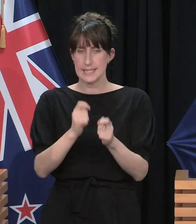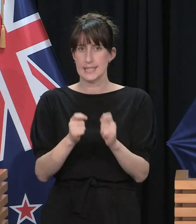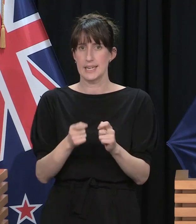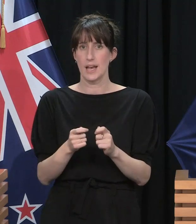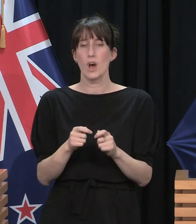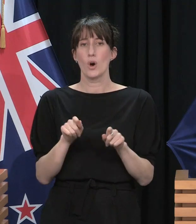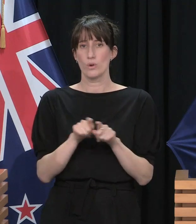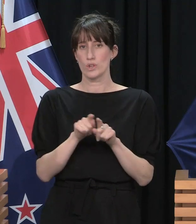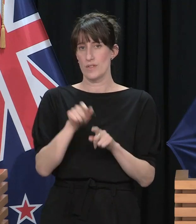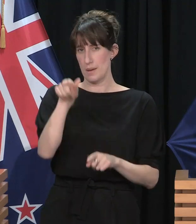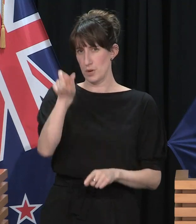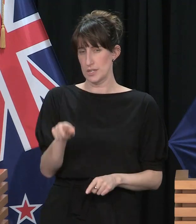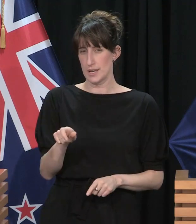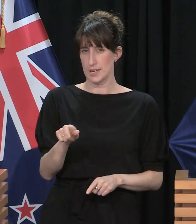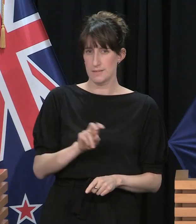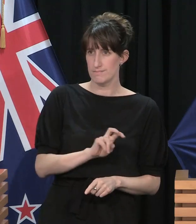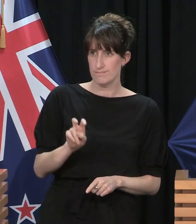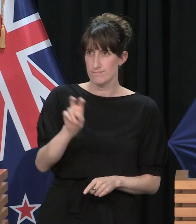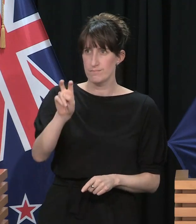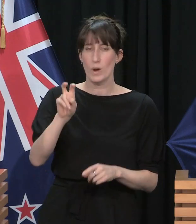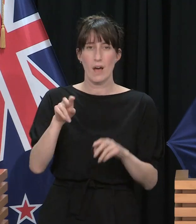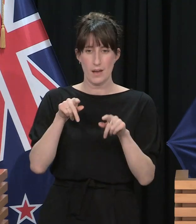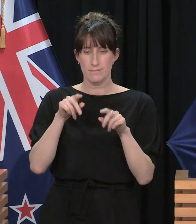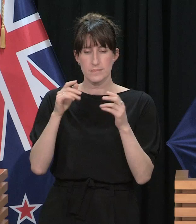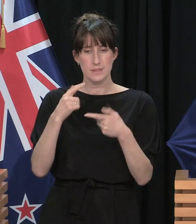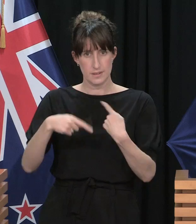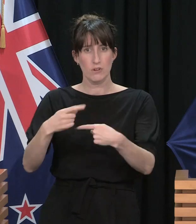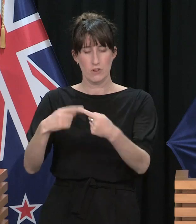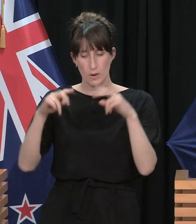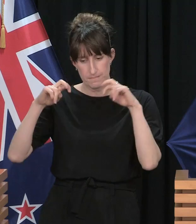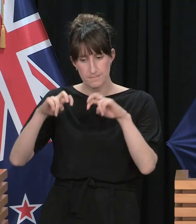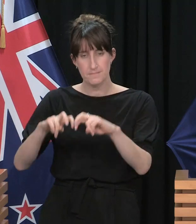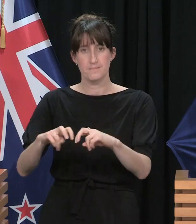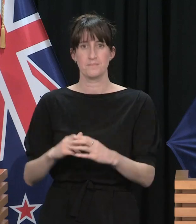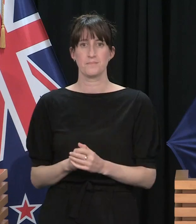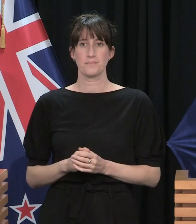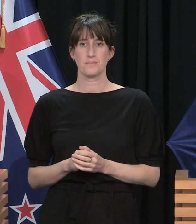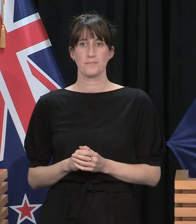contact-tracing and any relevant testing there. We're looking at their wider movements as we get more